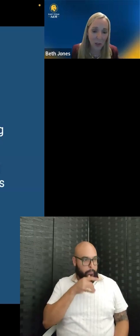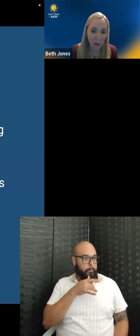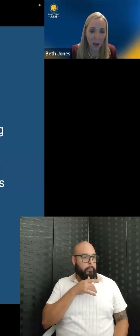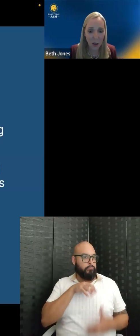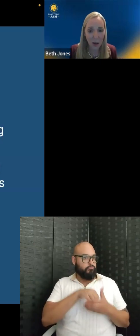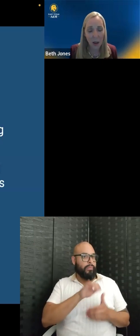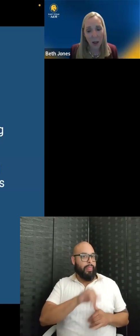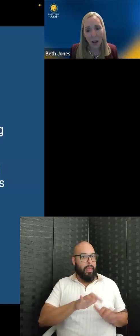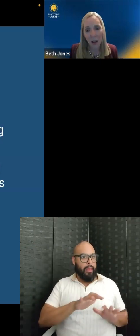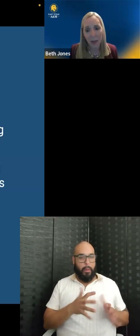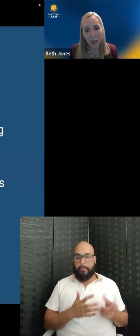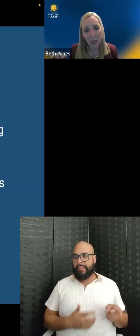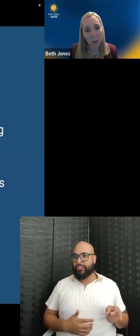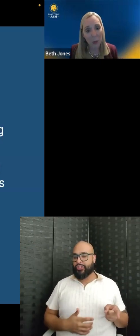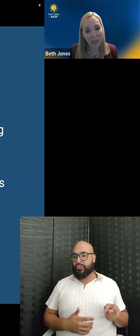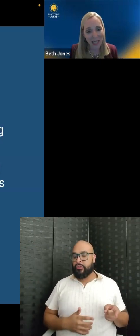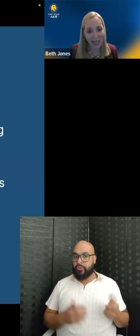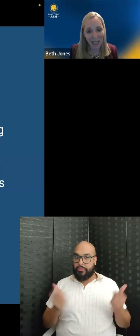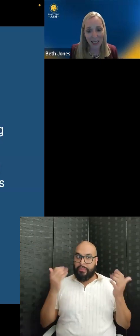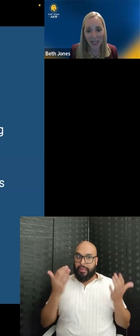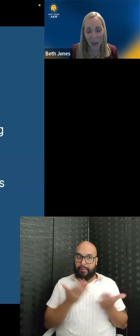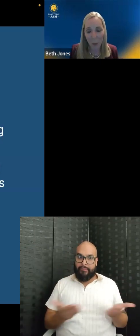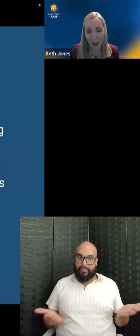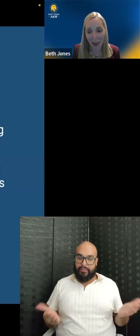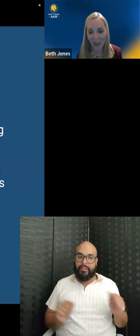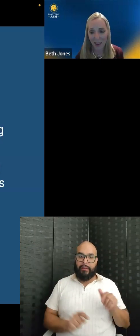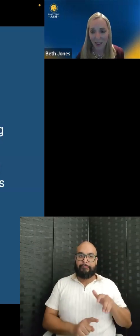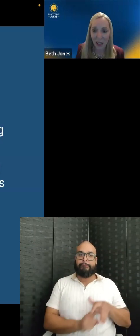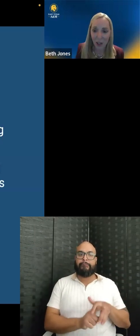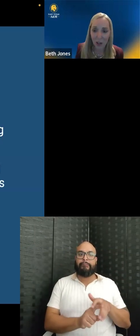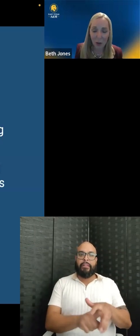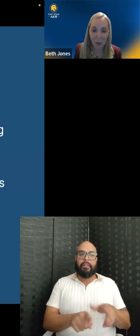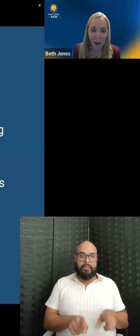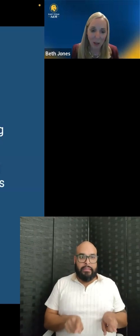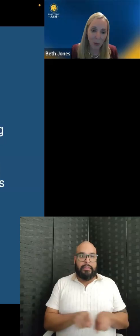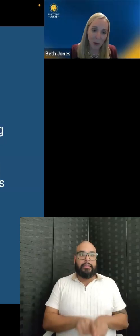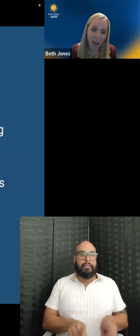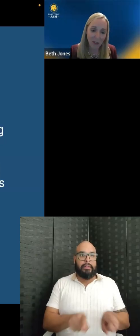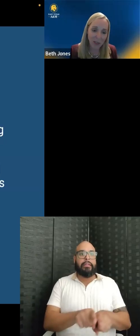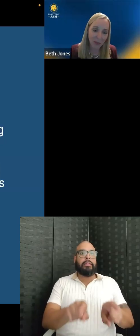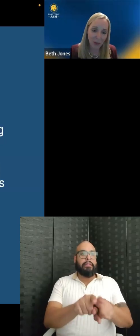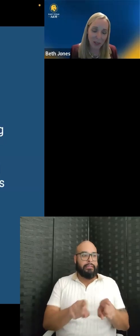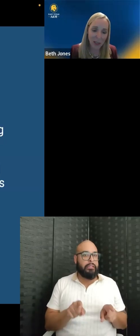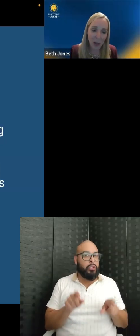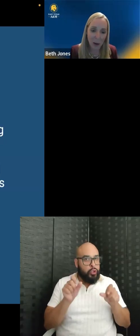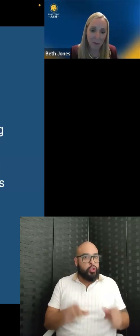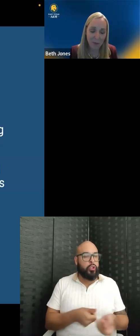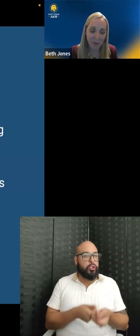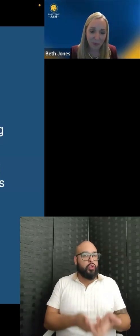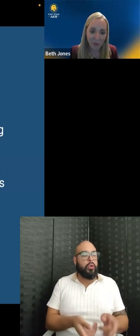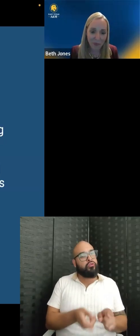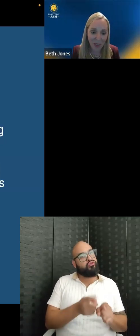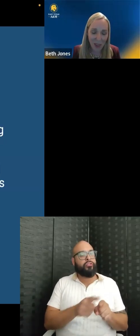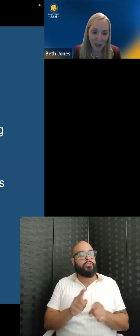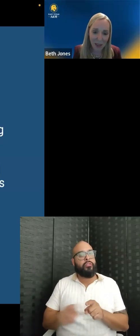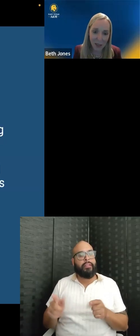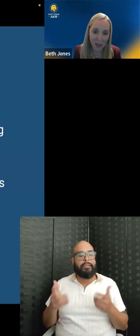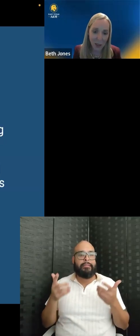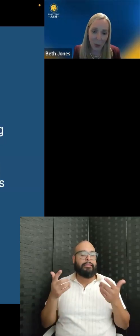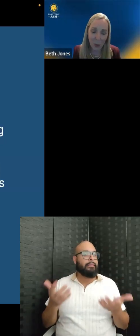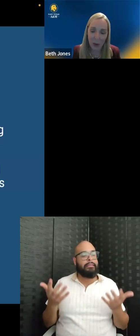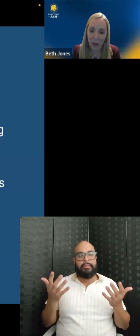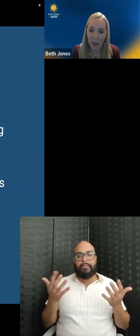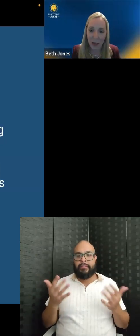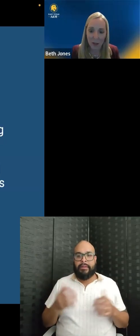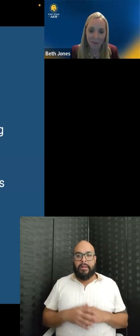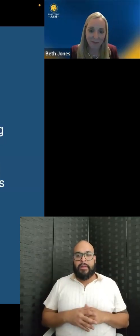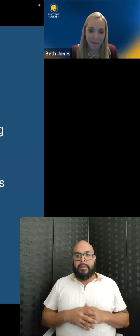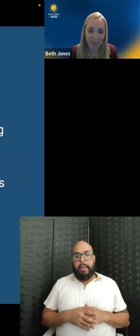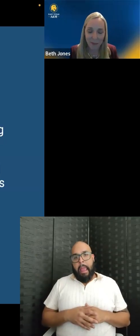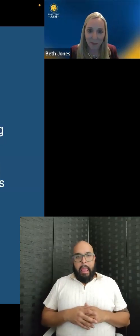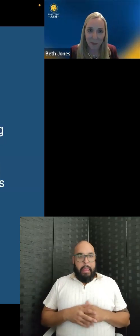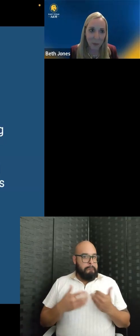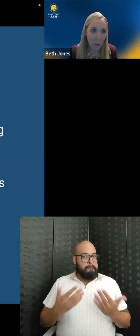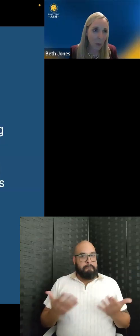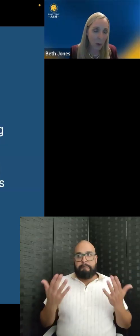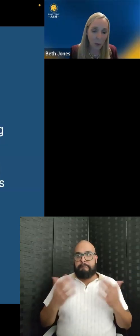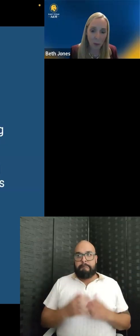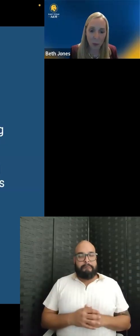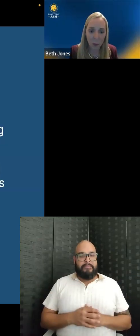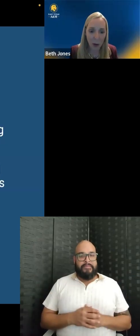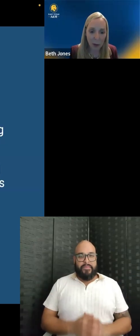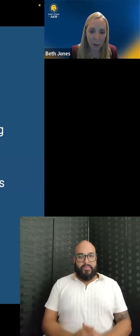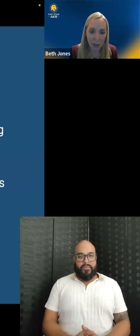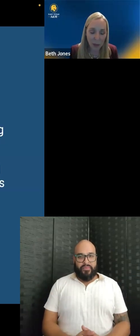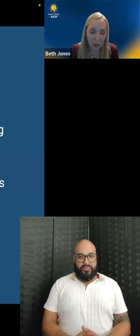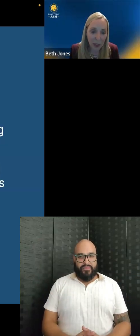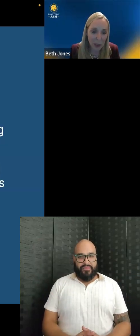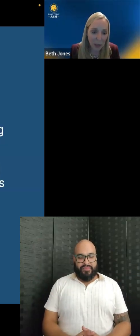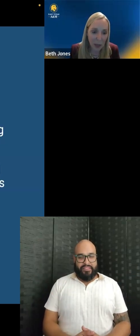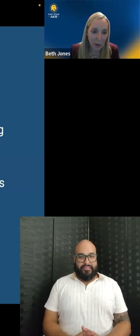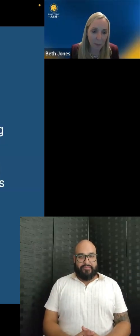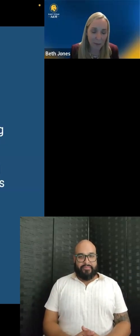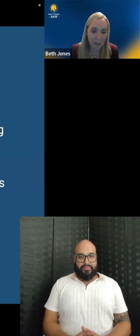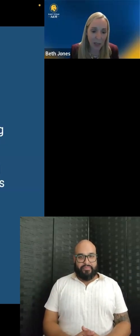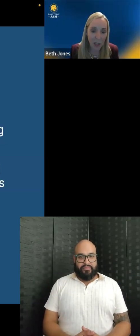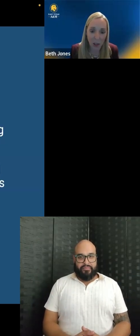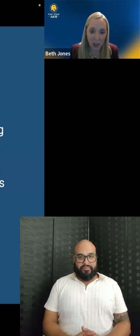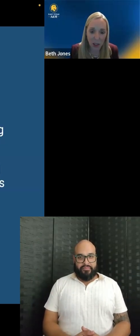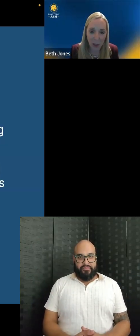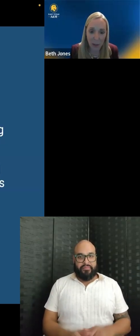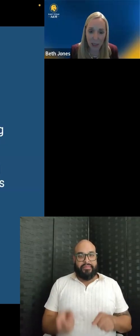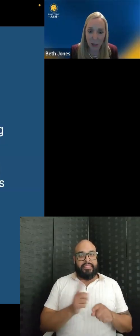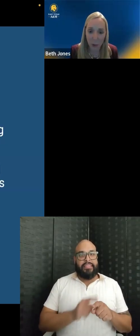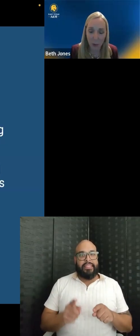So there's a lot of things that could present in the same way that could, you know, could have different, you know, different ideologies, if that makes sense.